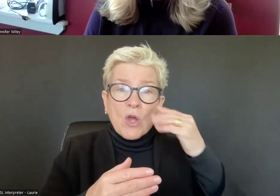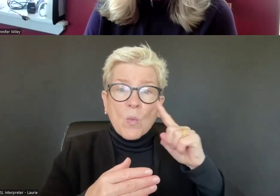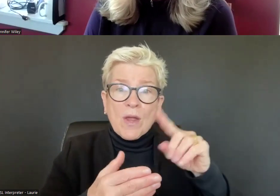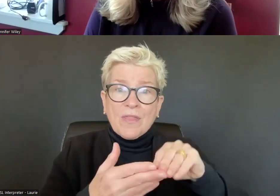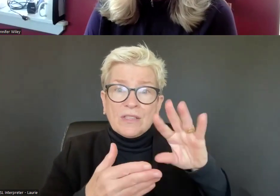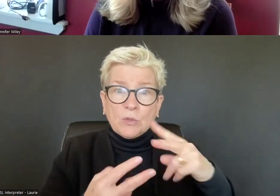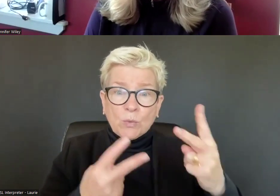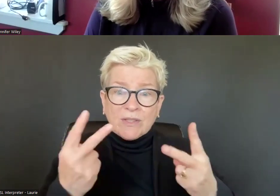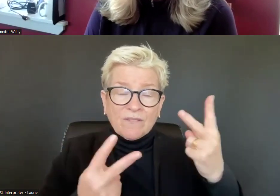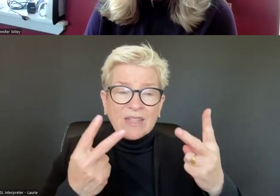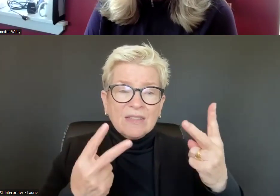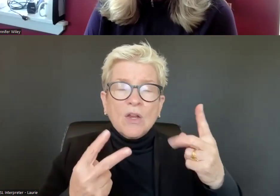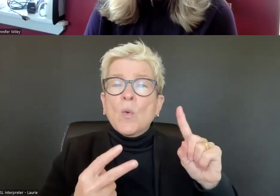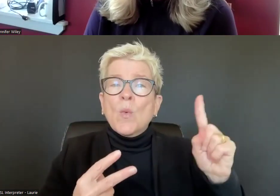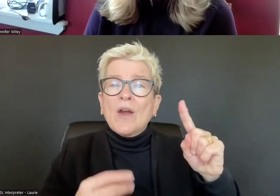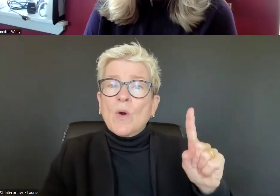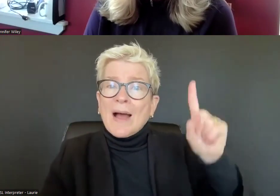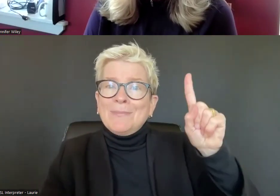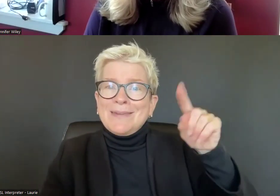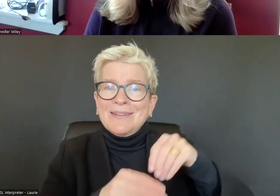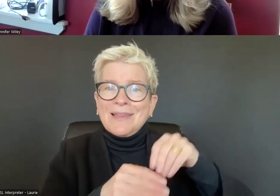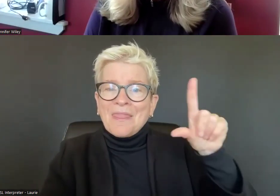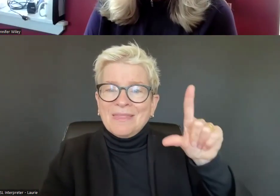located upstairs in the library, and we start talking about the importance